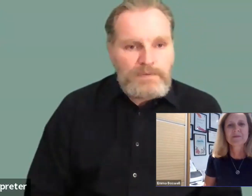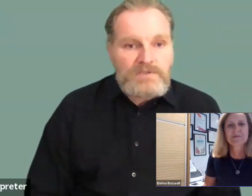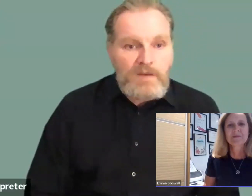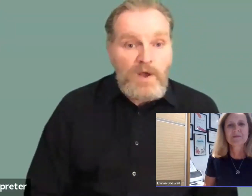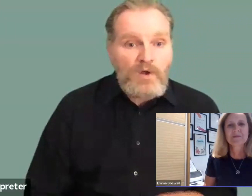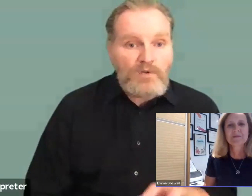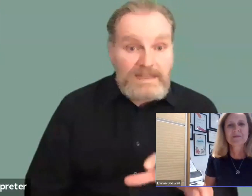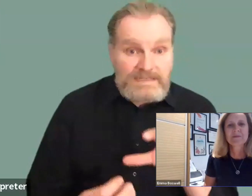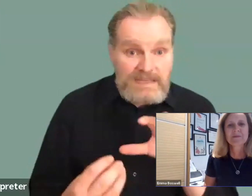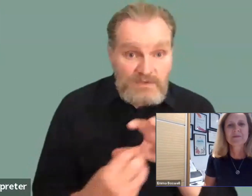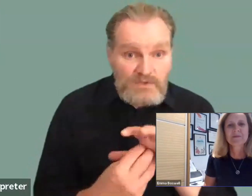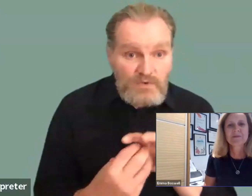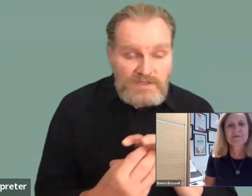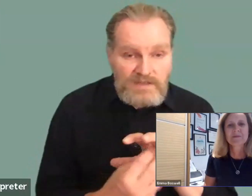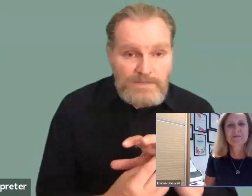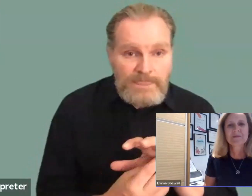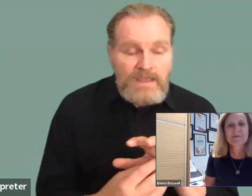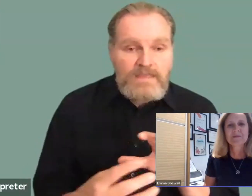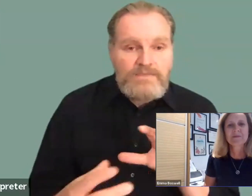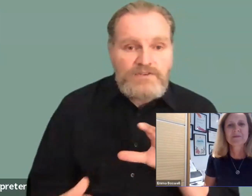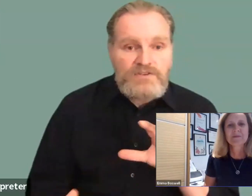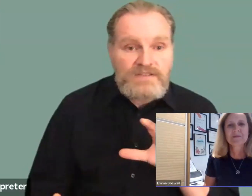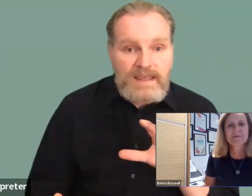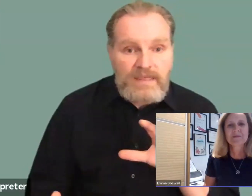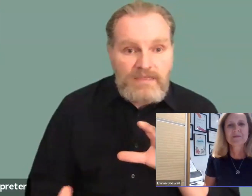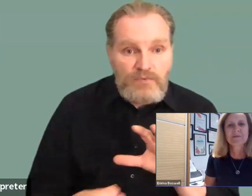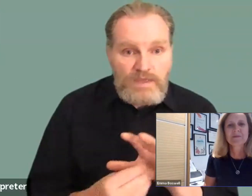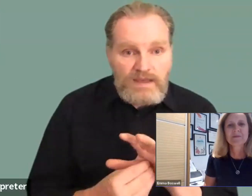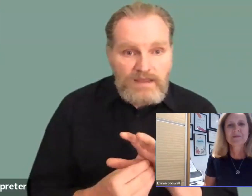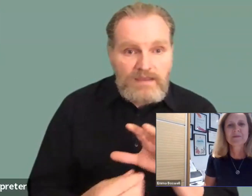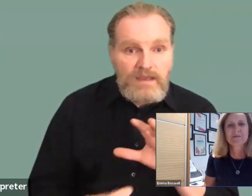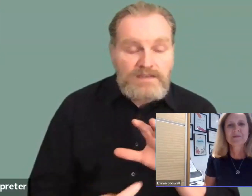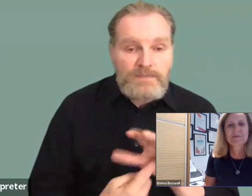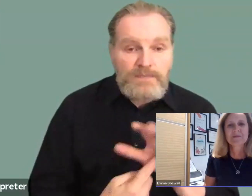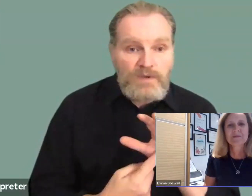built up on, let's say, the saucer, the vision doesn't get through the eye and up through the